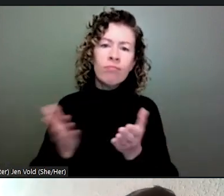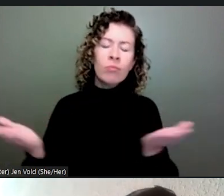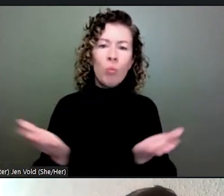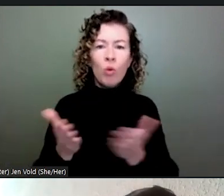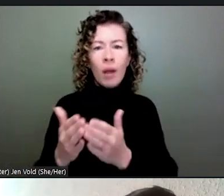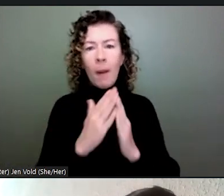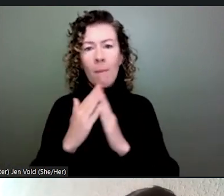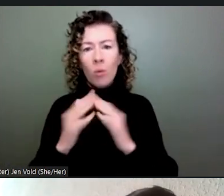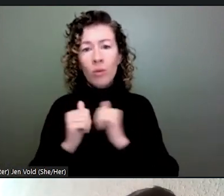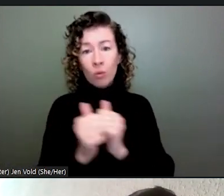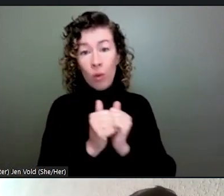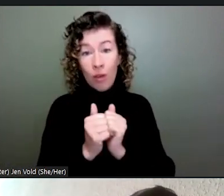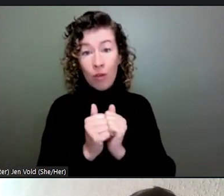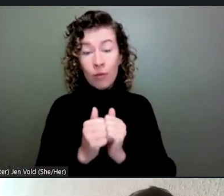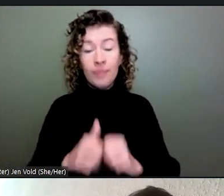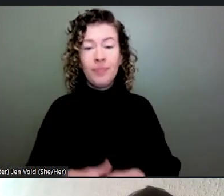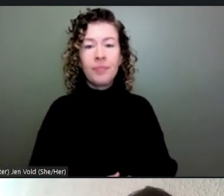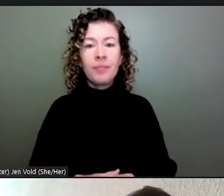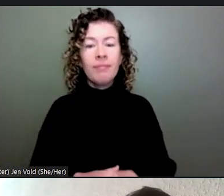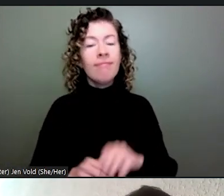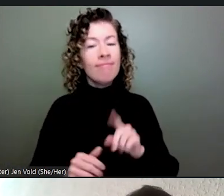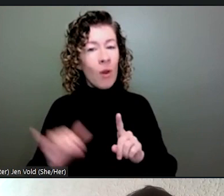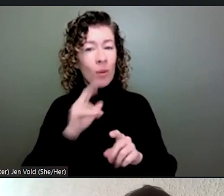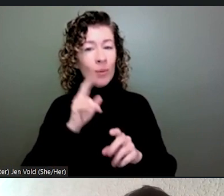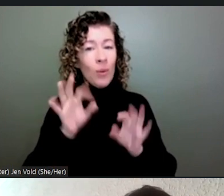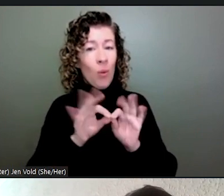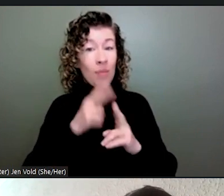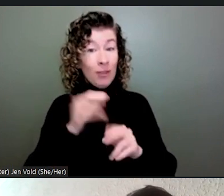Now, it's worth pointing out this happened just a few weeks before 911.